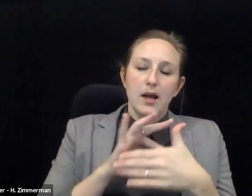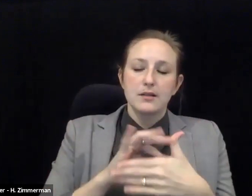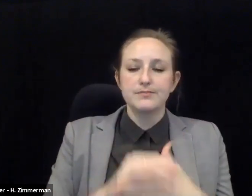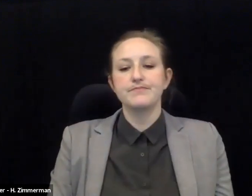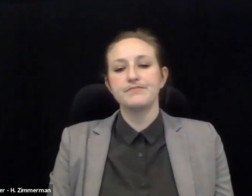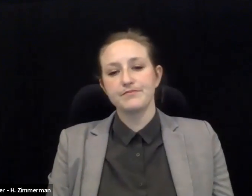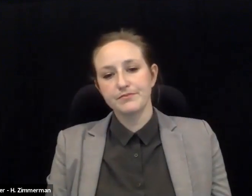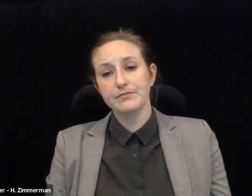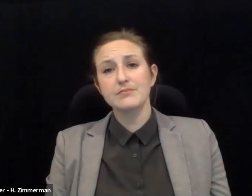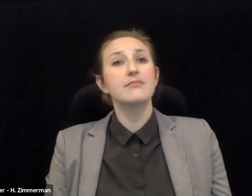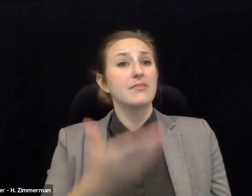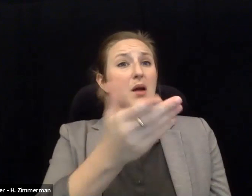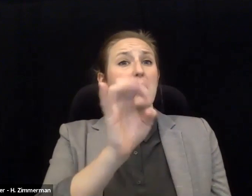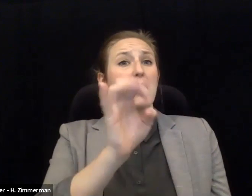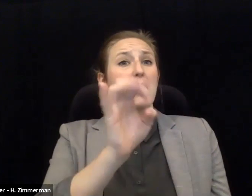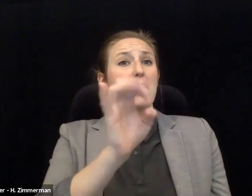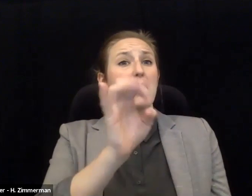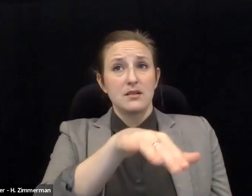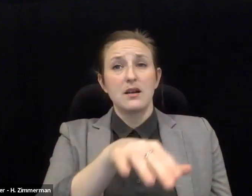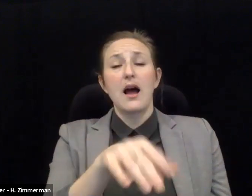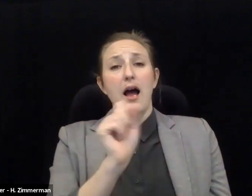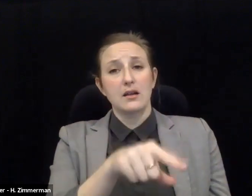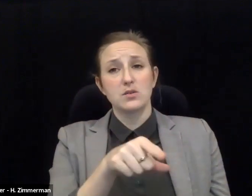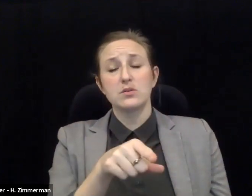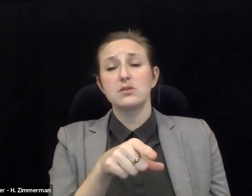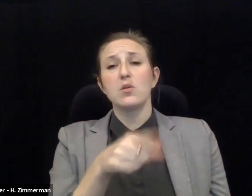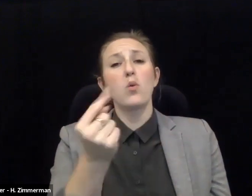you Becca. I'm going to ask, what do you think we have on this presentation